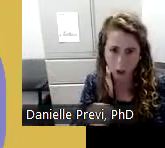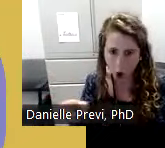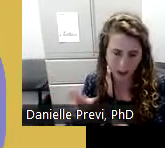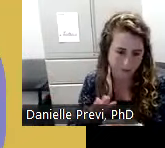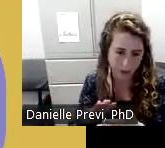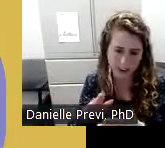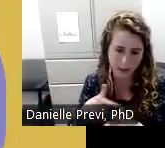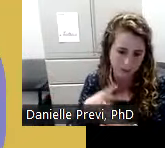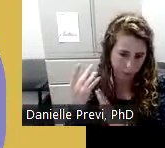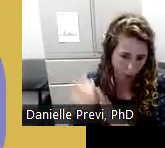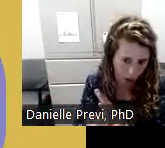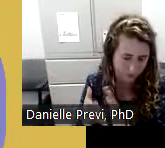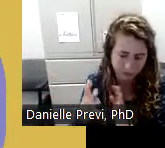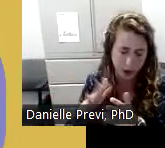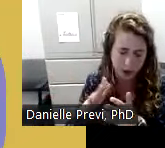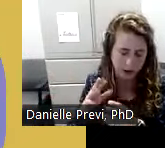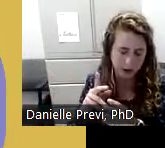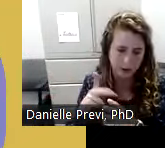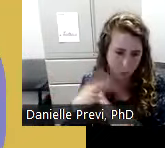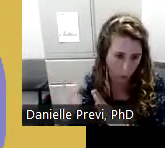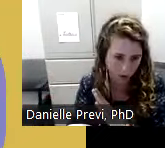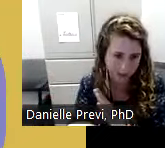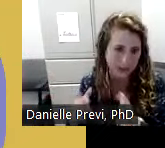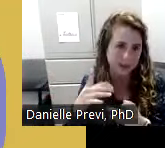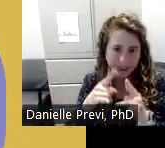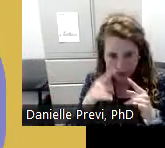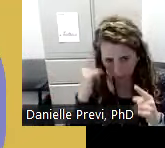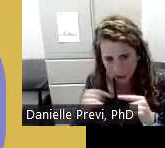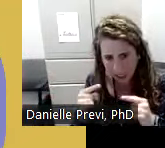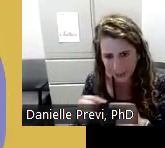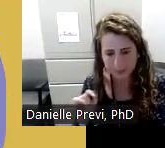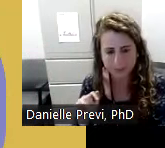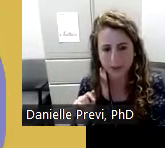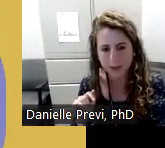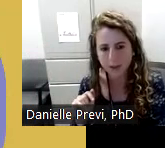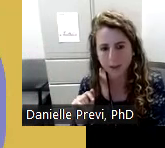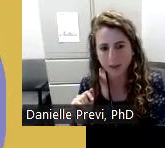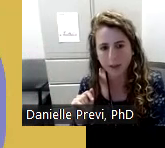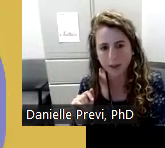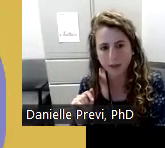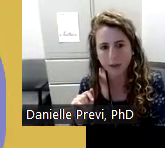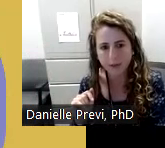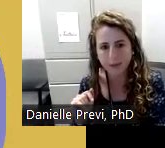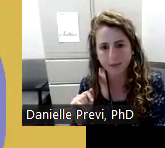For example, more involvement with deaf and hard of hearing programs, there are summer camps.